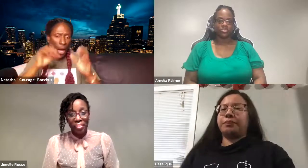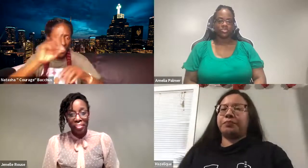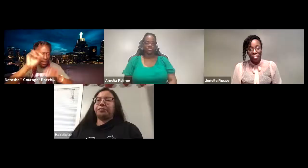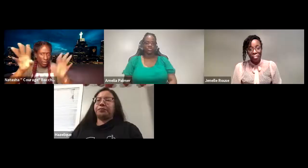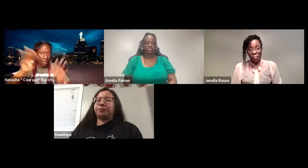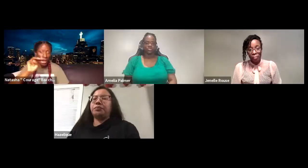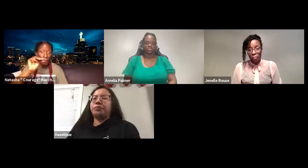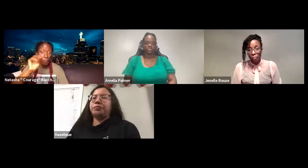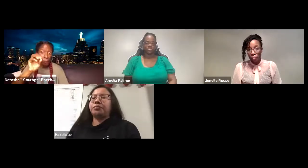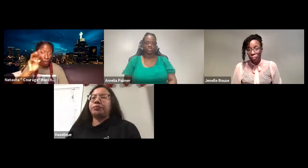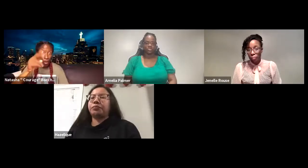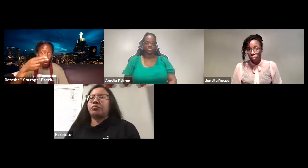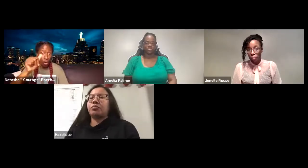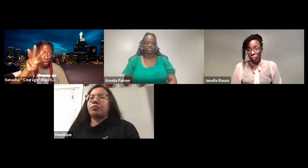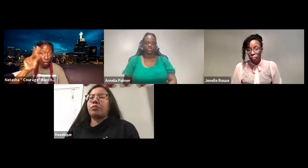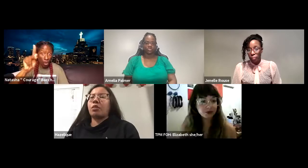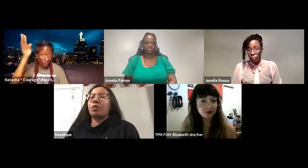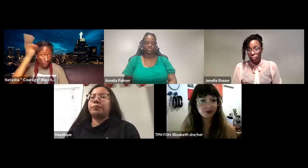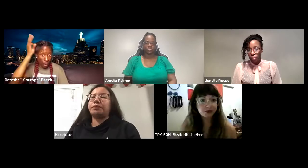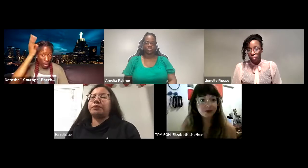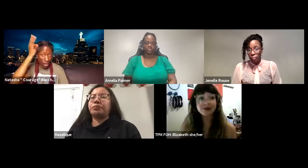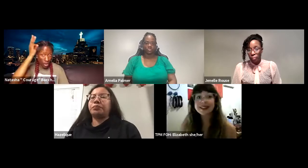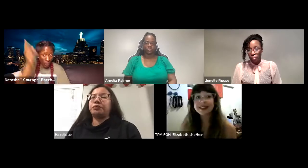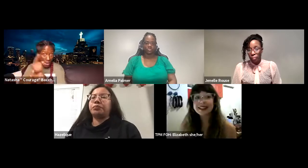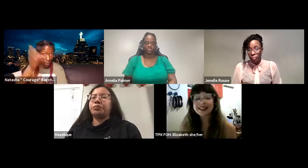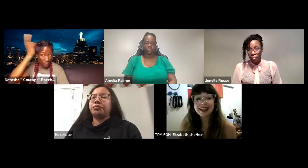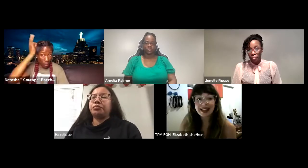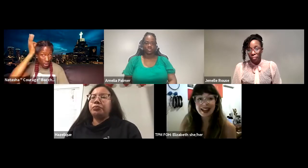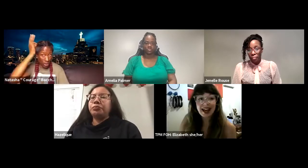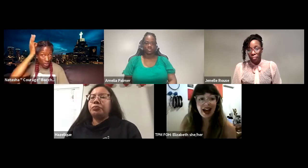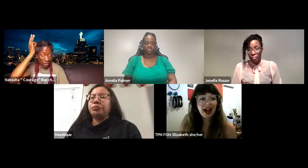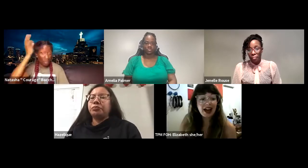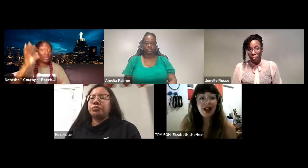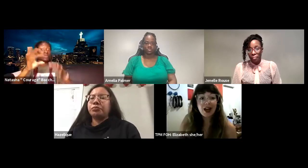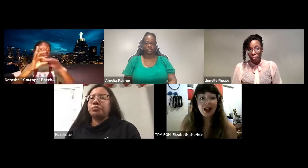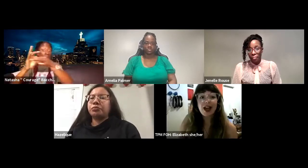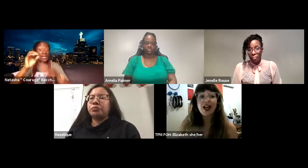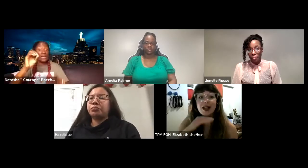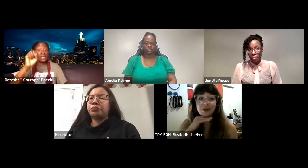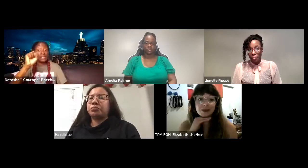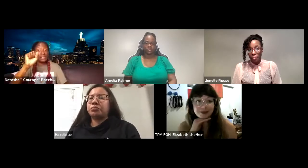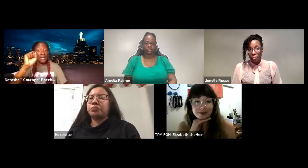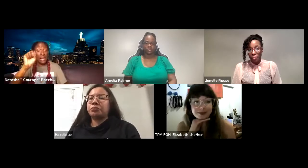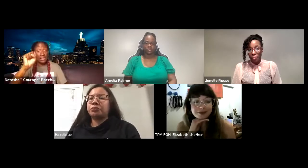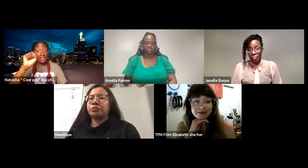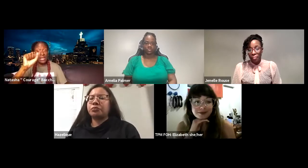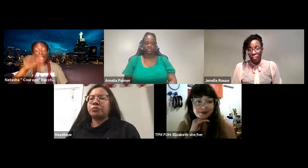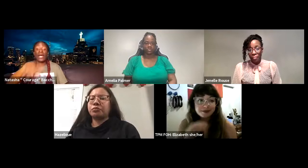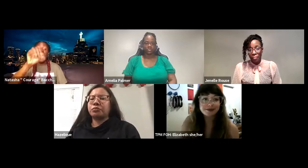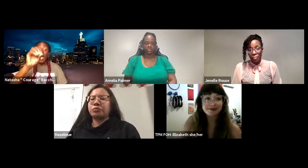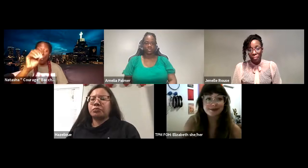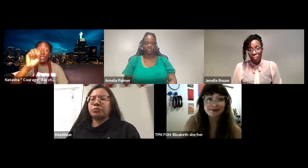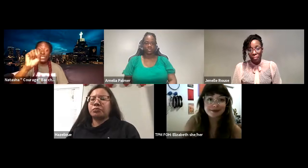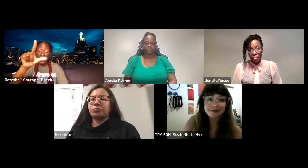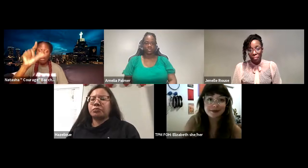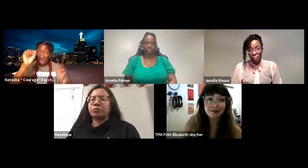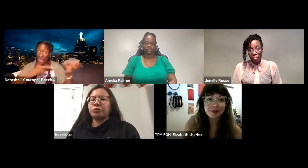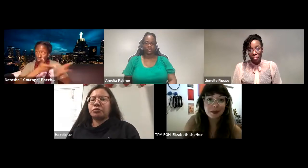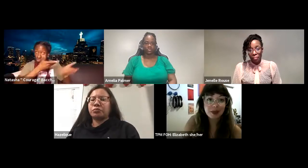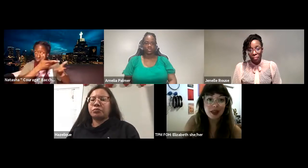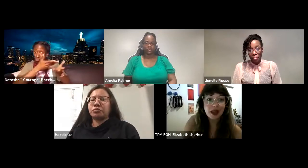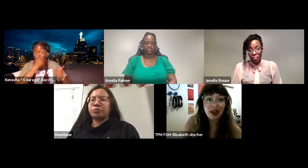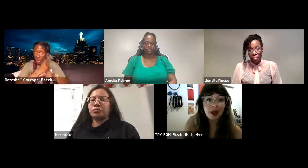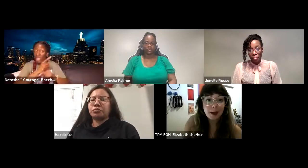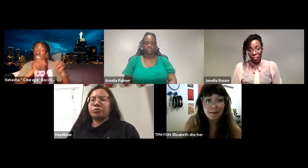great so mohawk, so that's the sign for mohawk right? and then we have OSL, Oneid sign